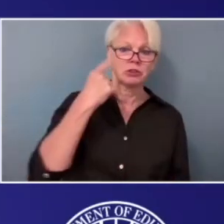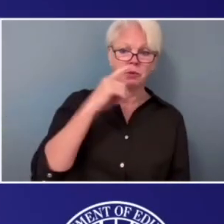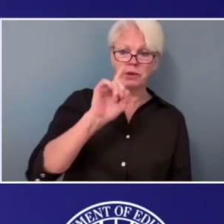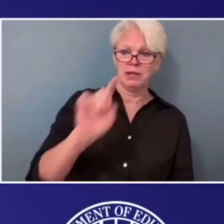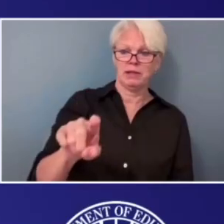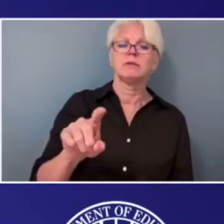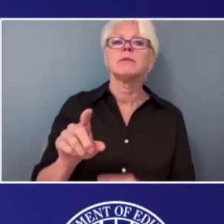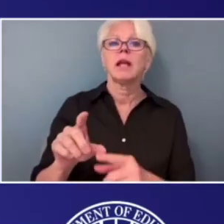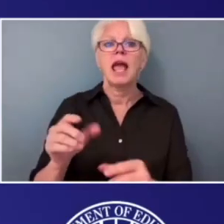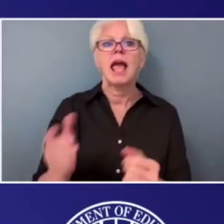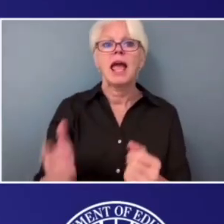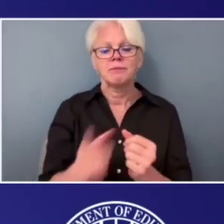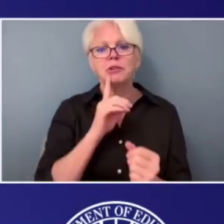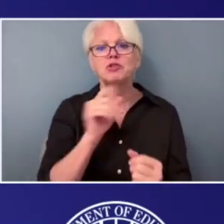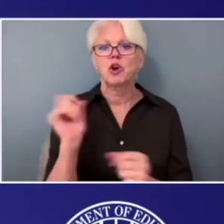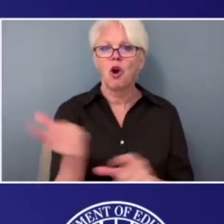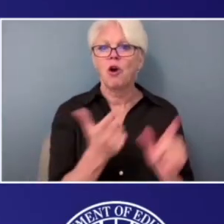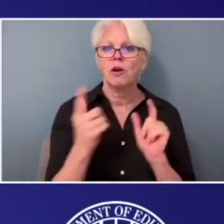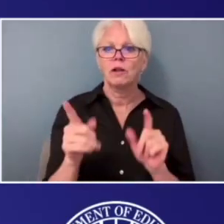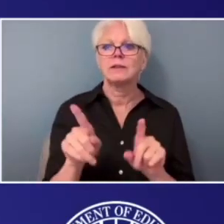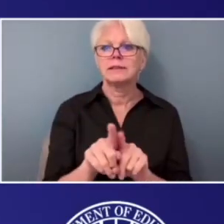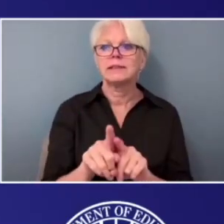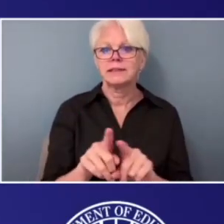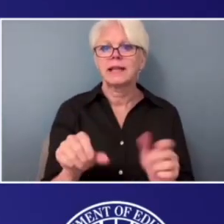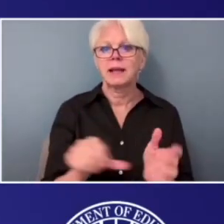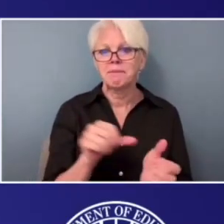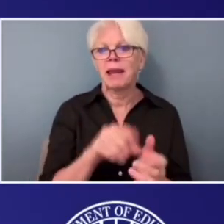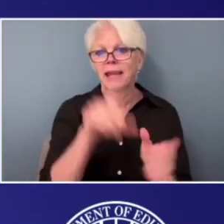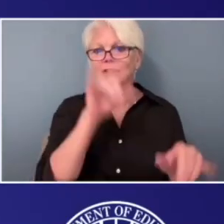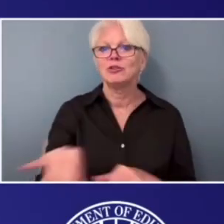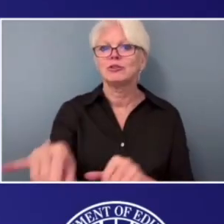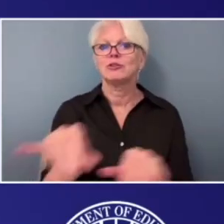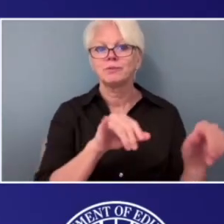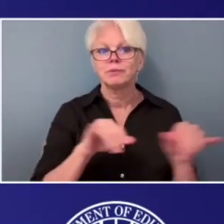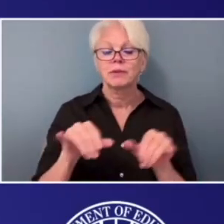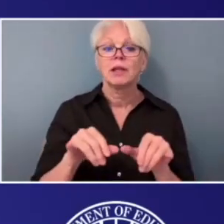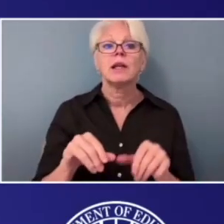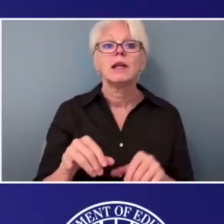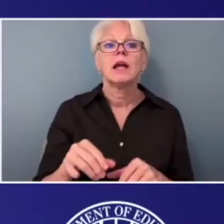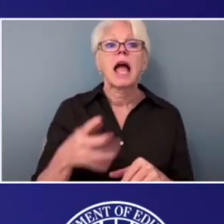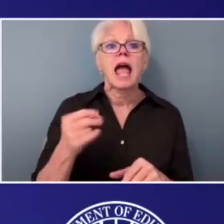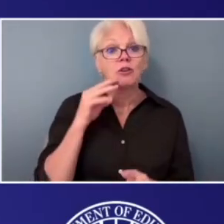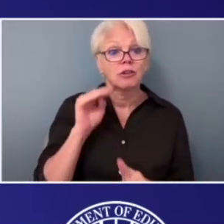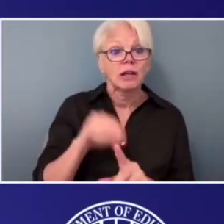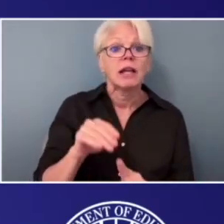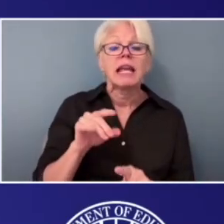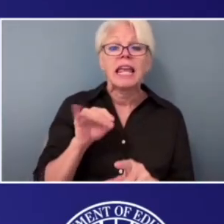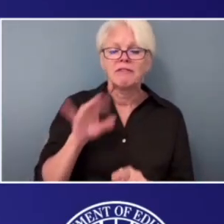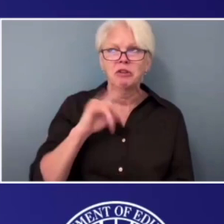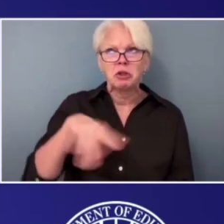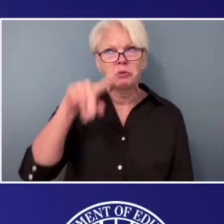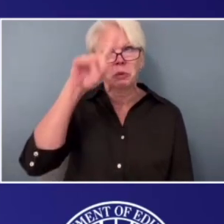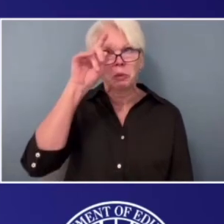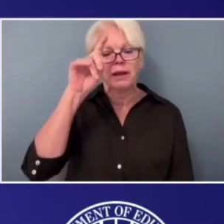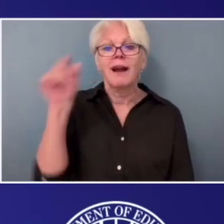the same page. And just a reminder that if you have a question, there are probably others around who have that same question.